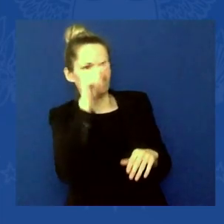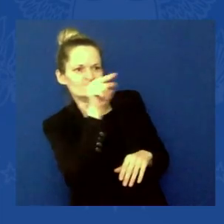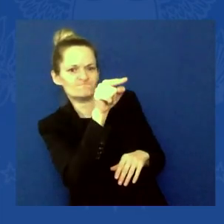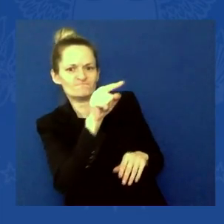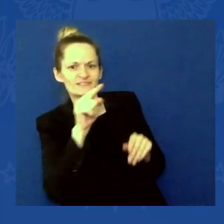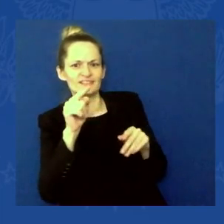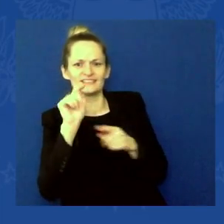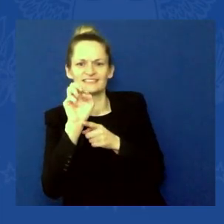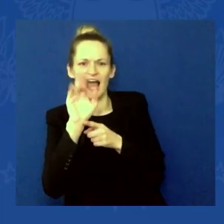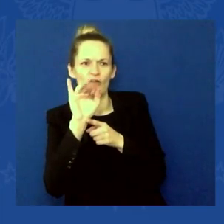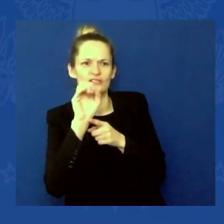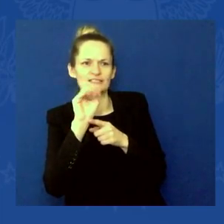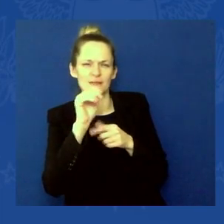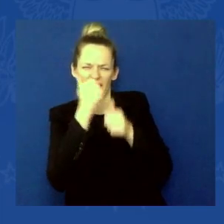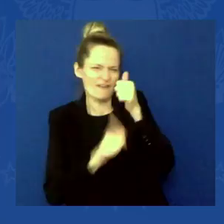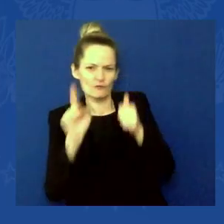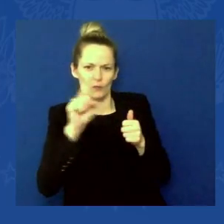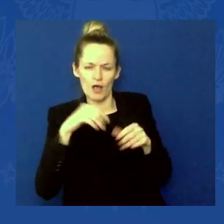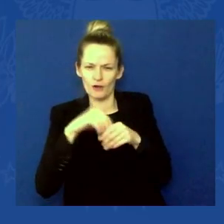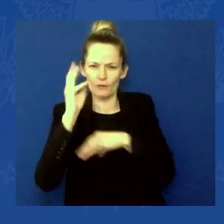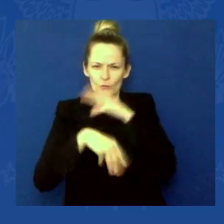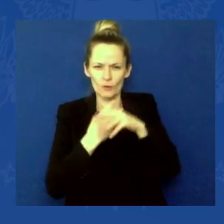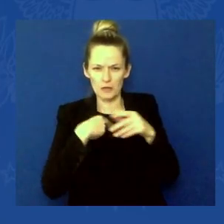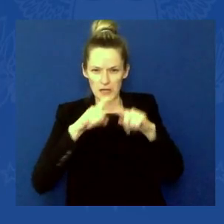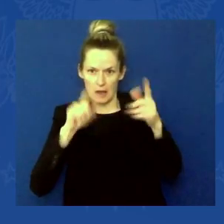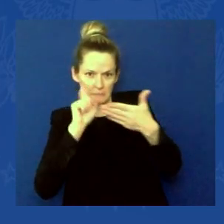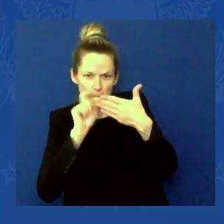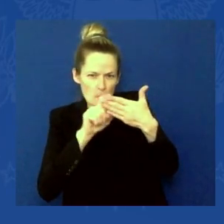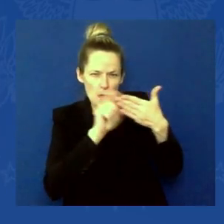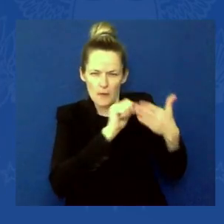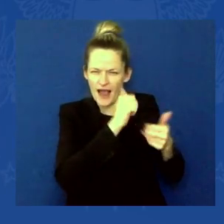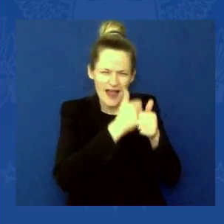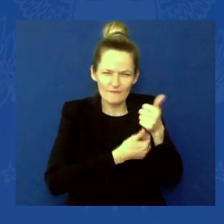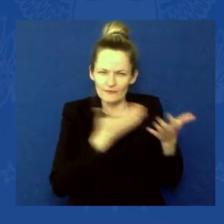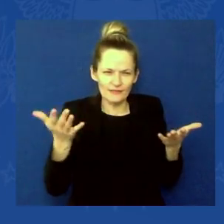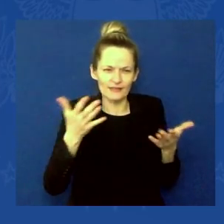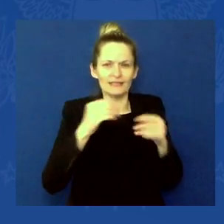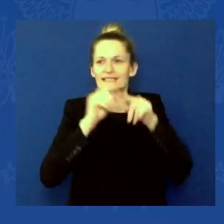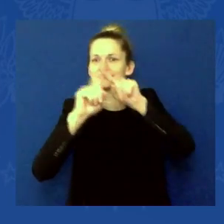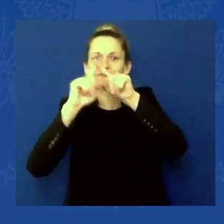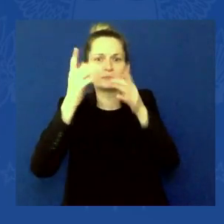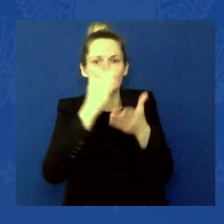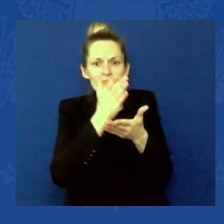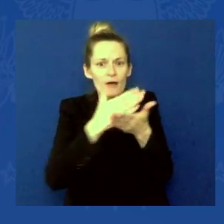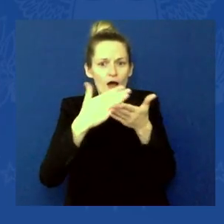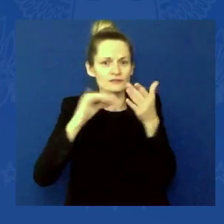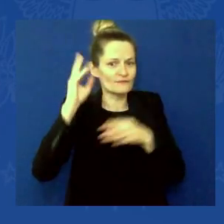which create an even greater danger of an al Qaeda-like operation beginning, it can't be ignored.